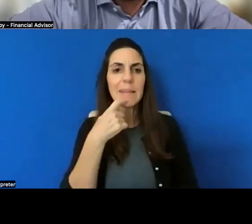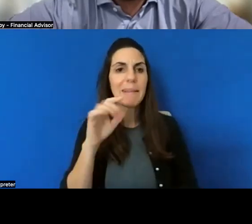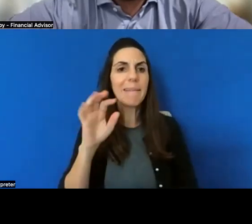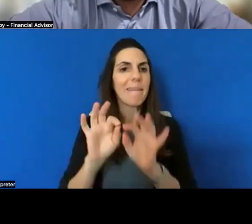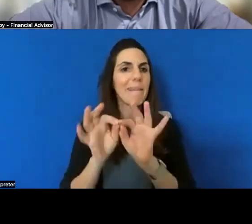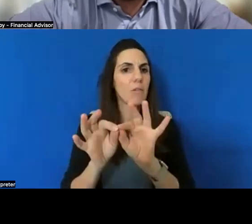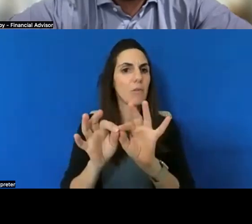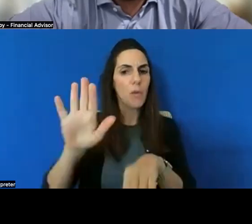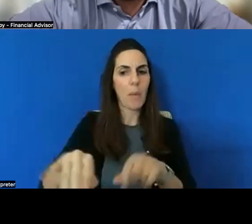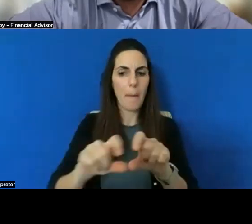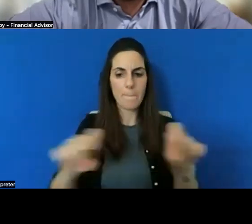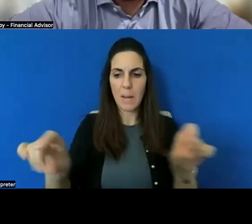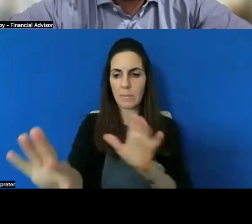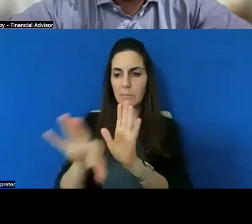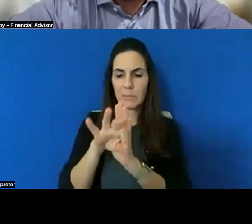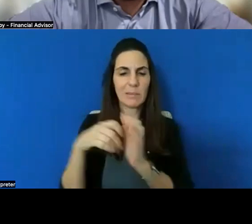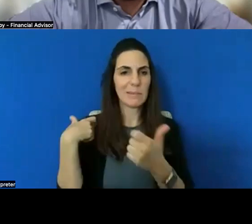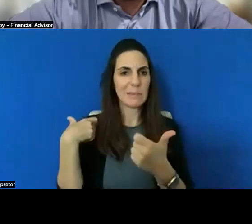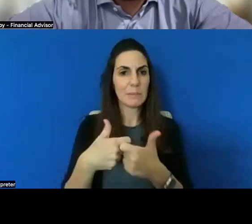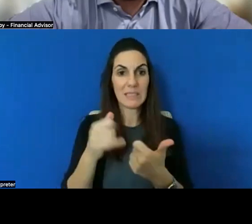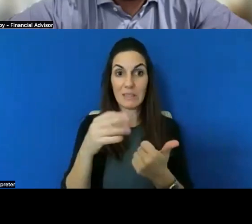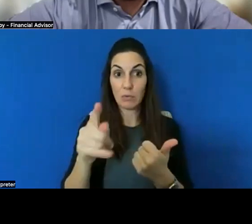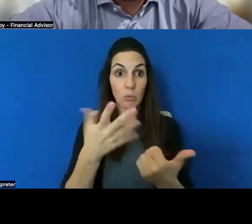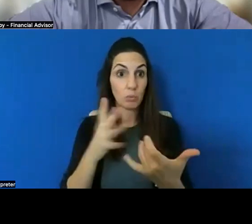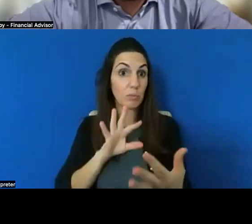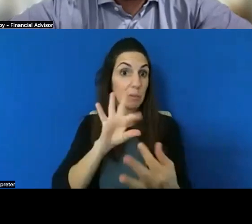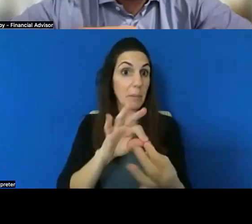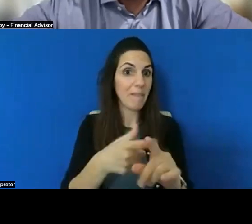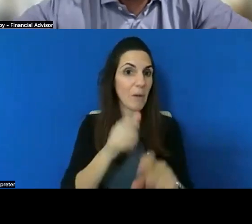and select the Spanish language if you're connecting from a phone this is located